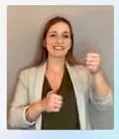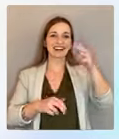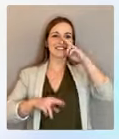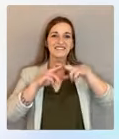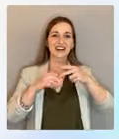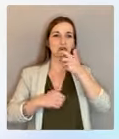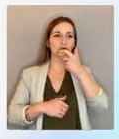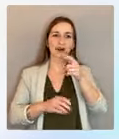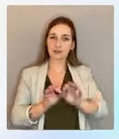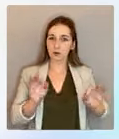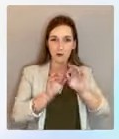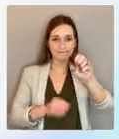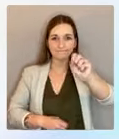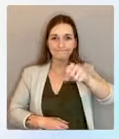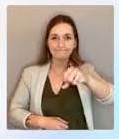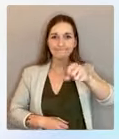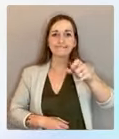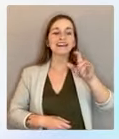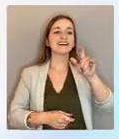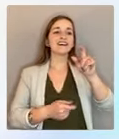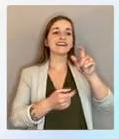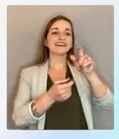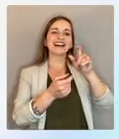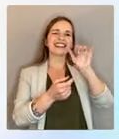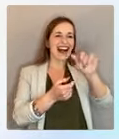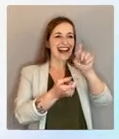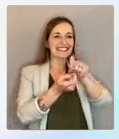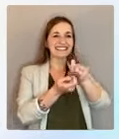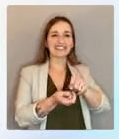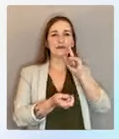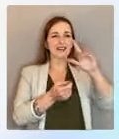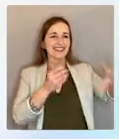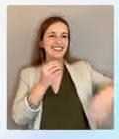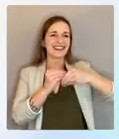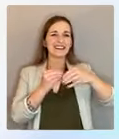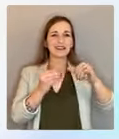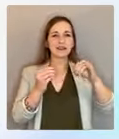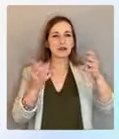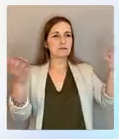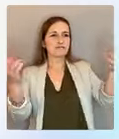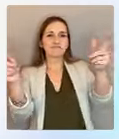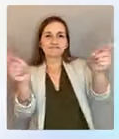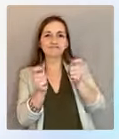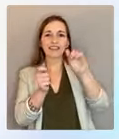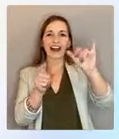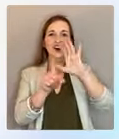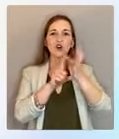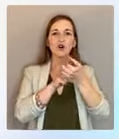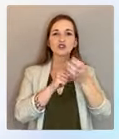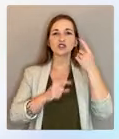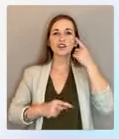So having a sport that's fun to watch is important. I think this is, again, the detail that's going to bring the culture to the game. And I think it's something